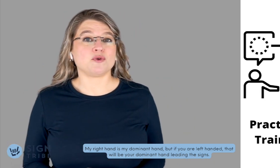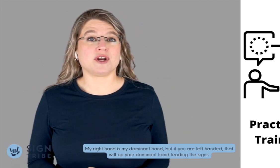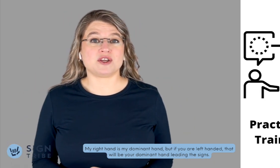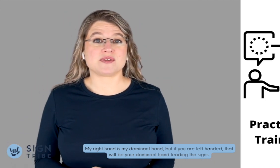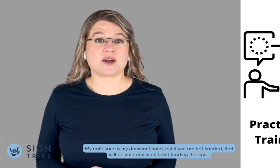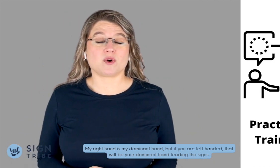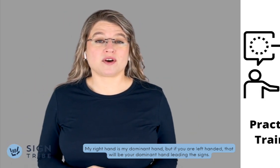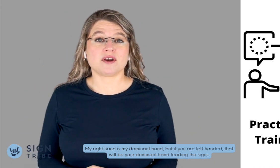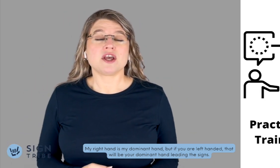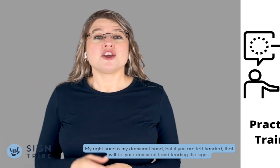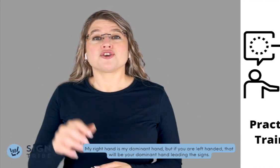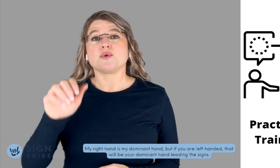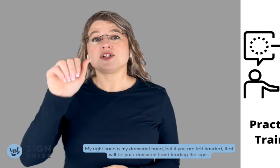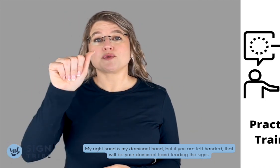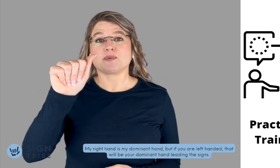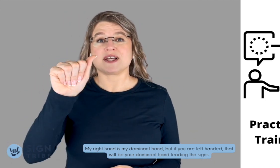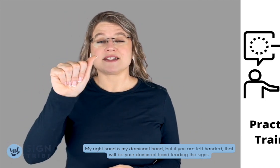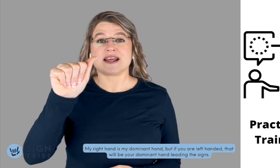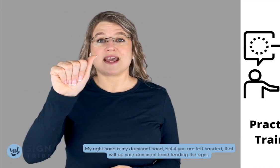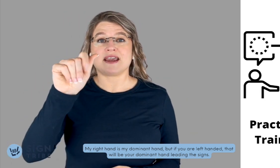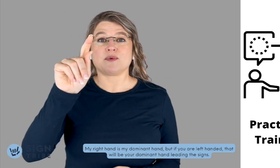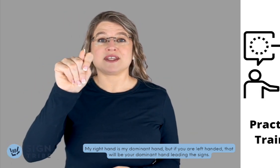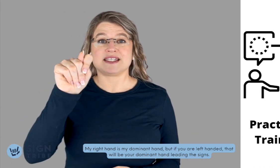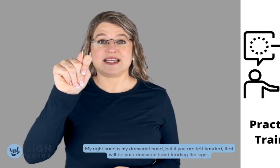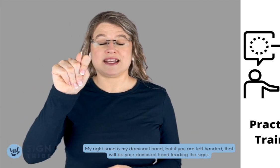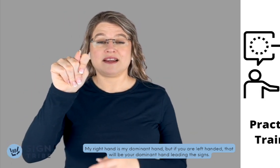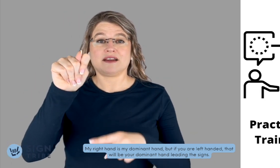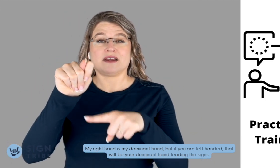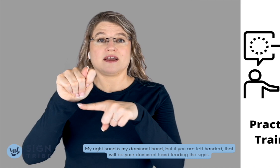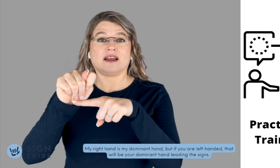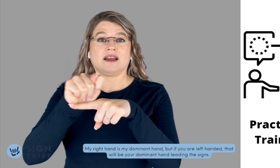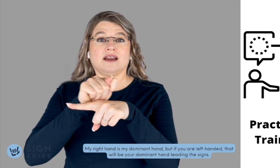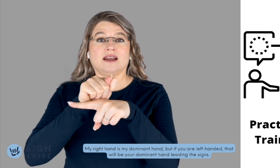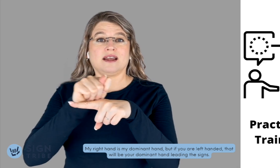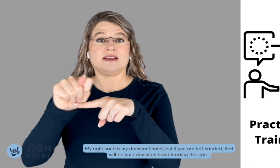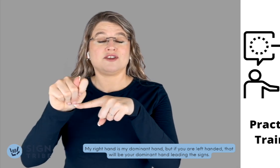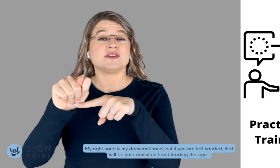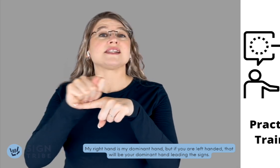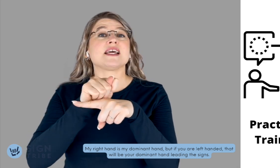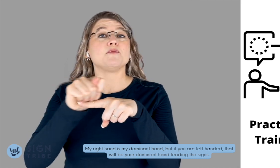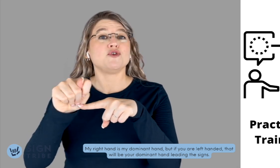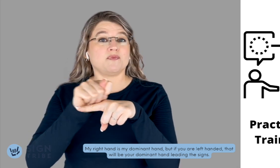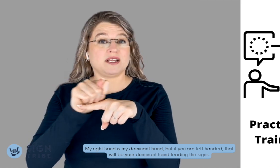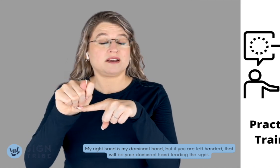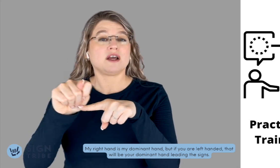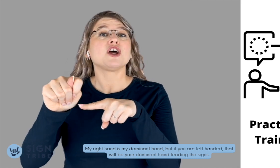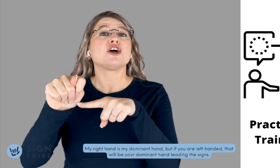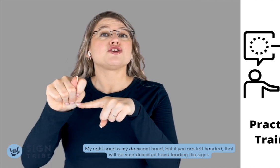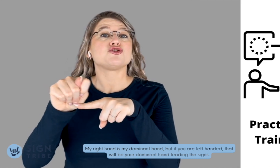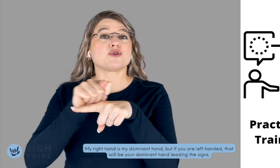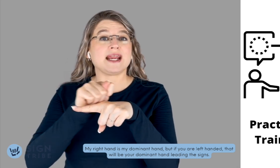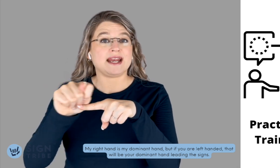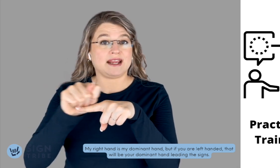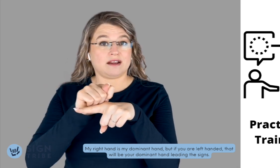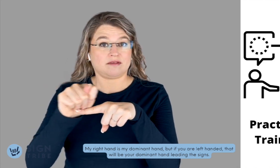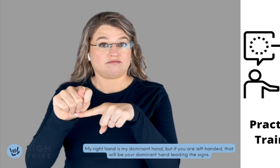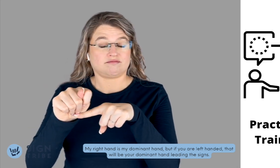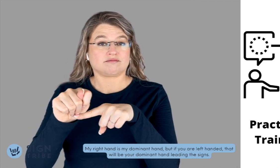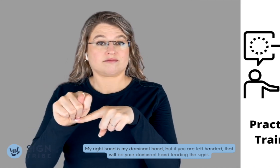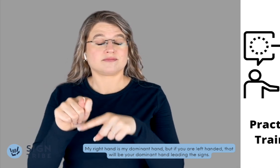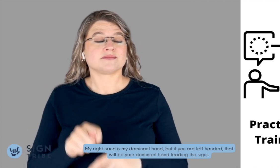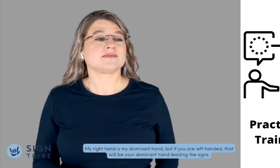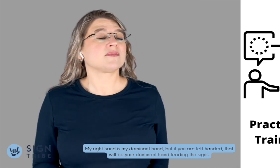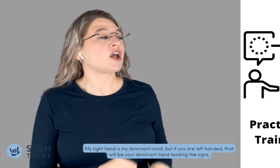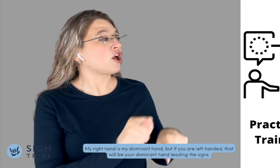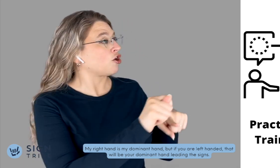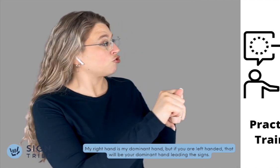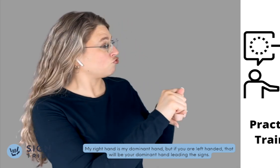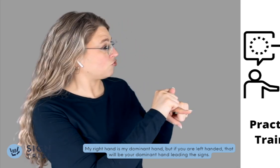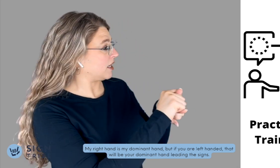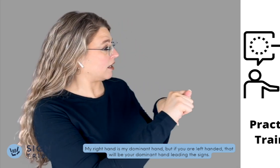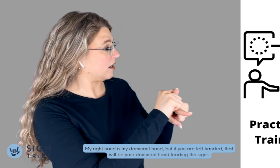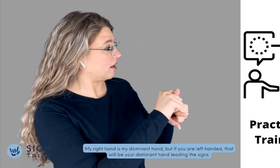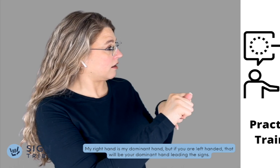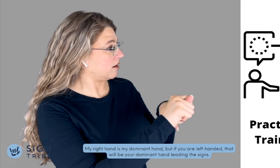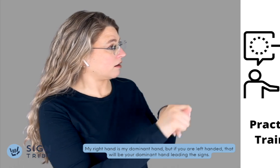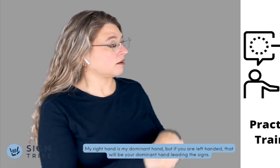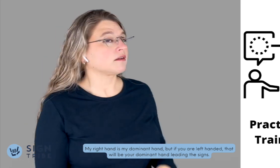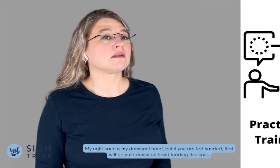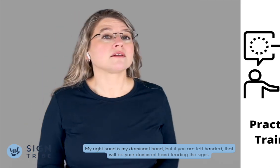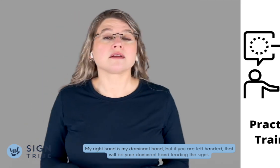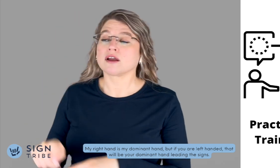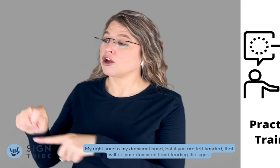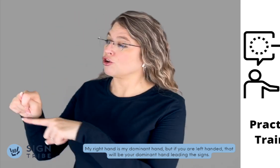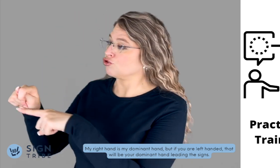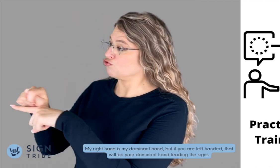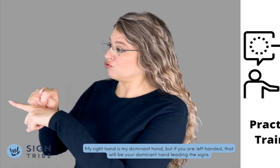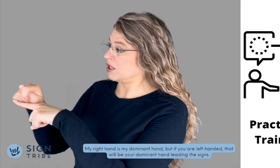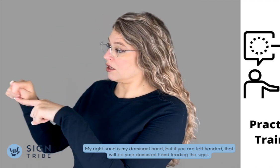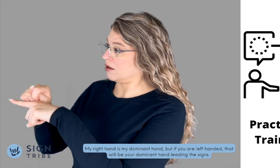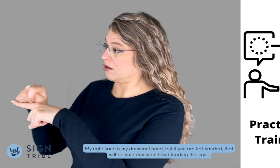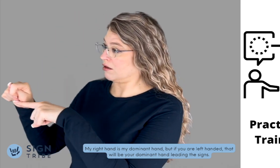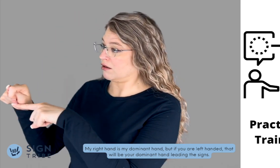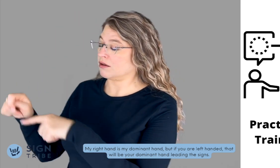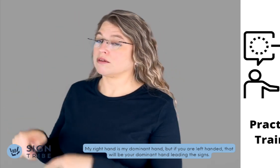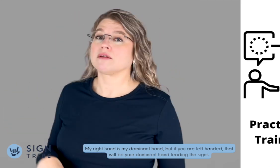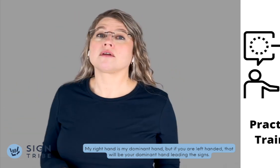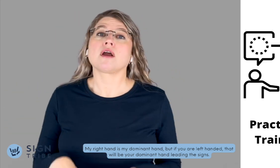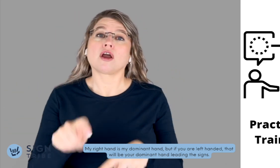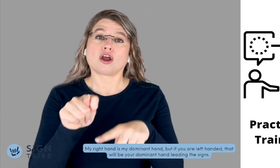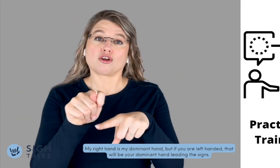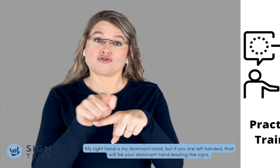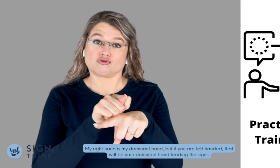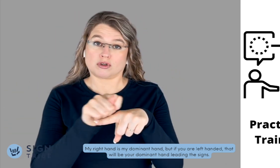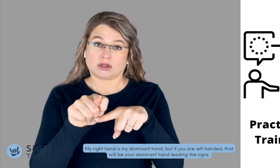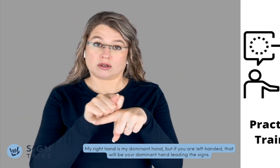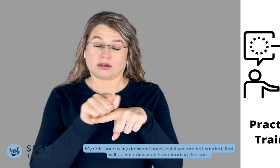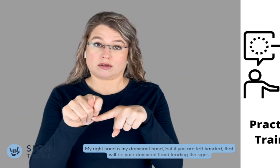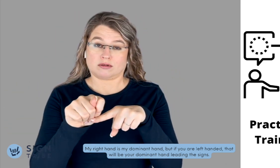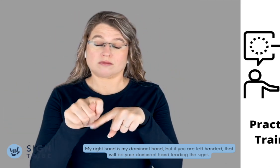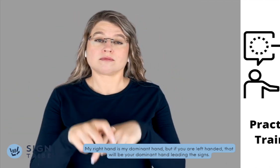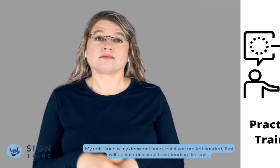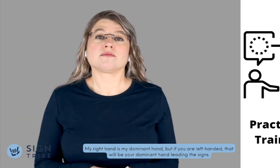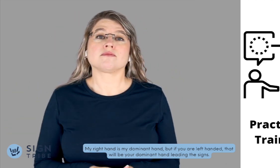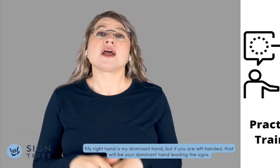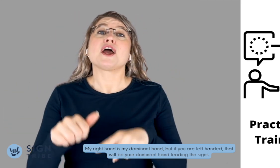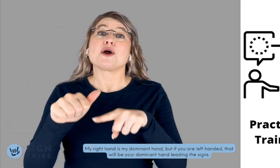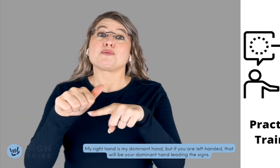want to use that word, you're going to replace the A with a T and do the same movement. Training,